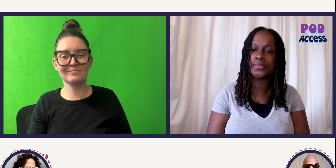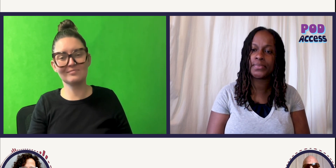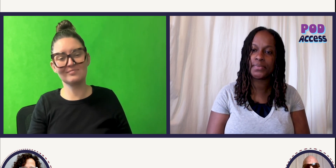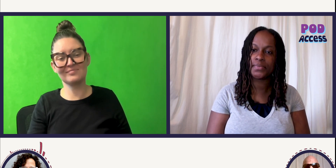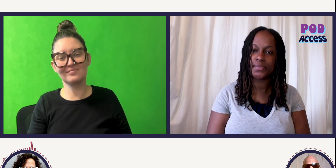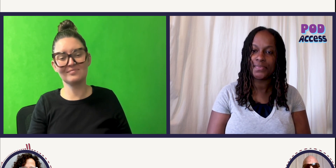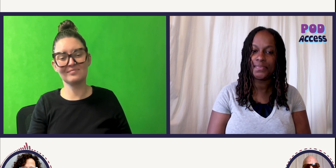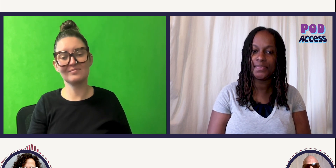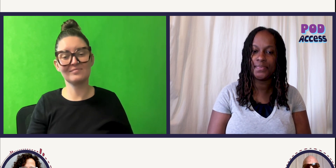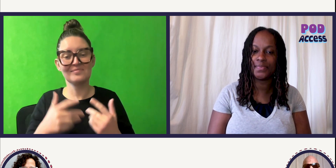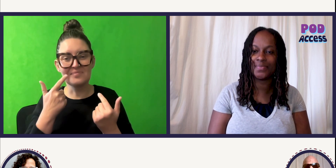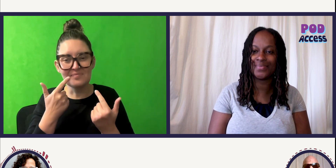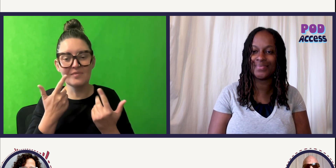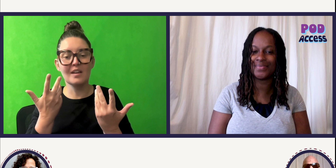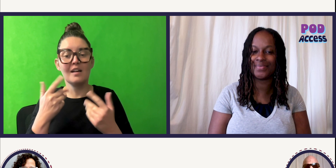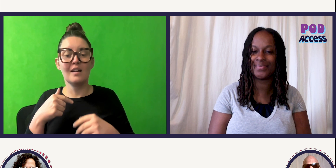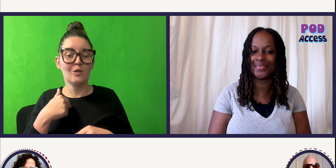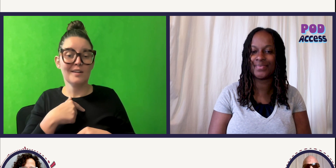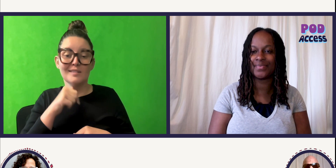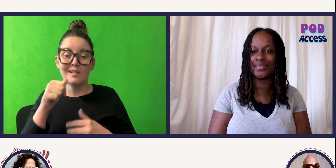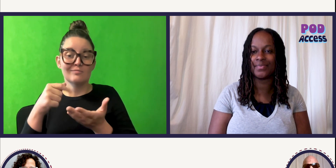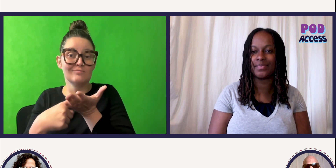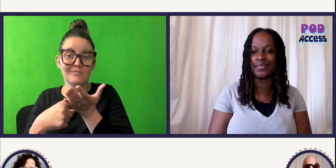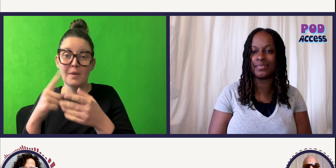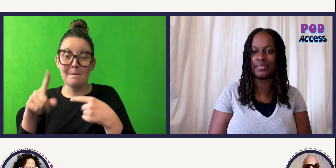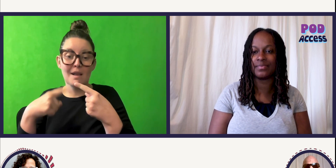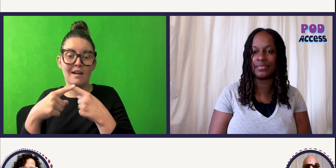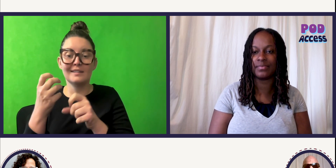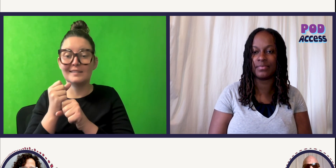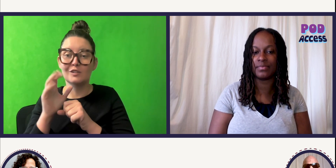[chuckles] We're not talking about getting your guest to cry, as if that's a big accomplishment.